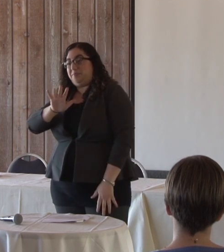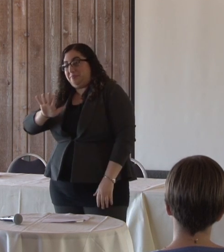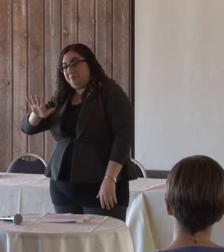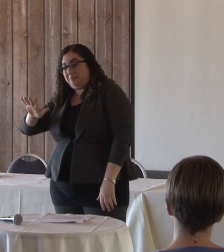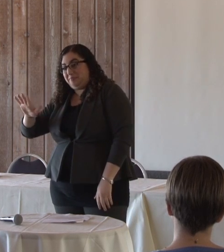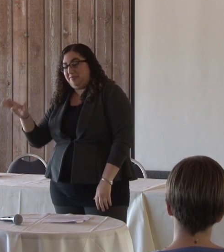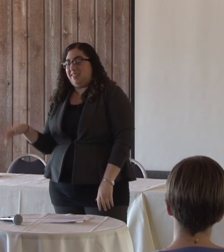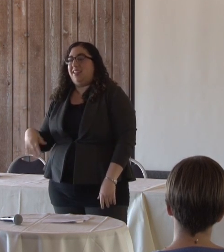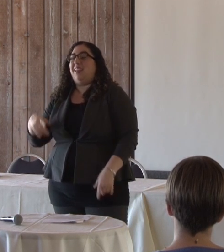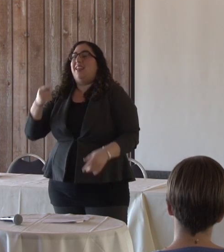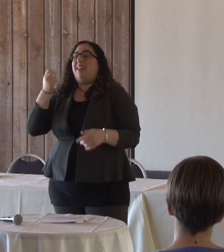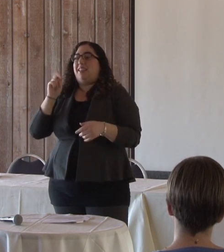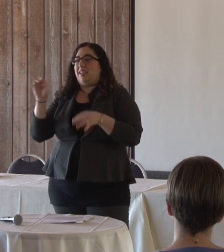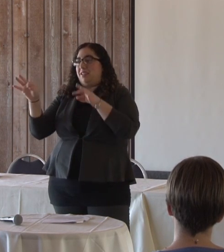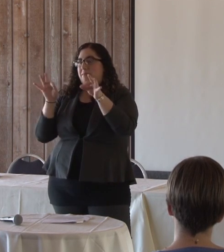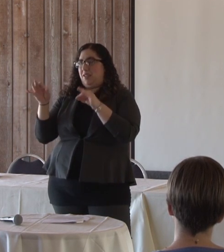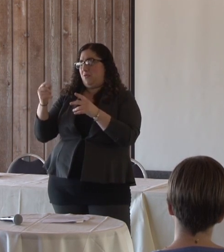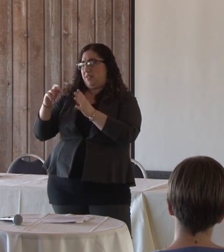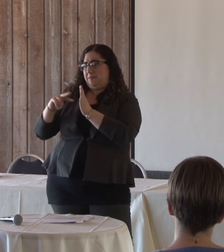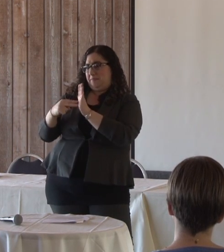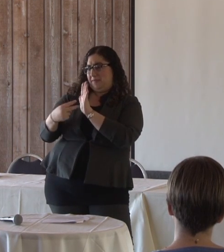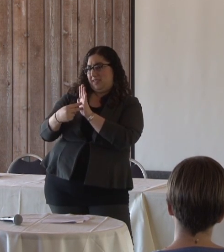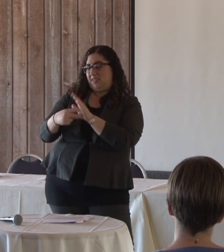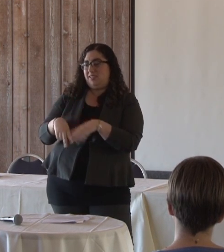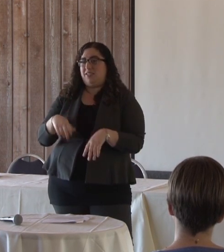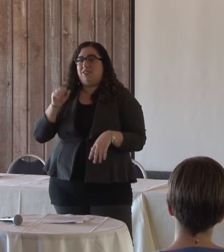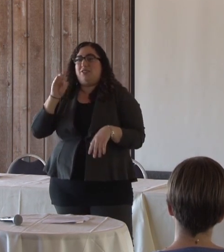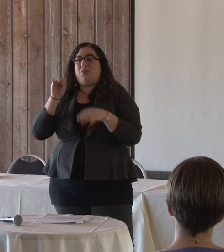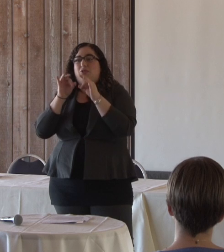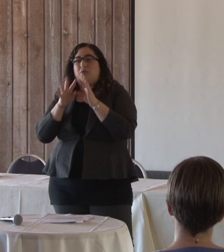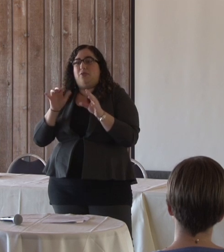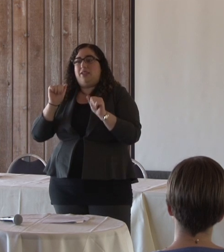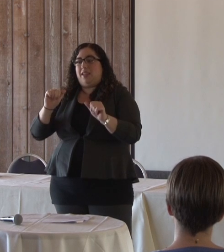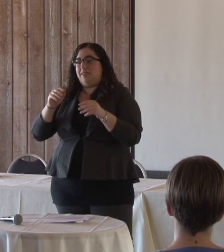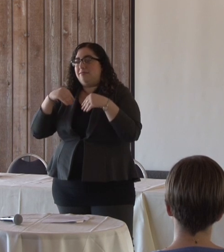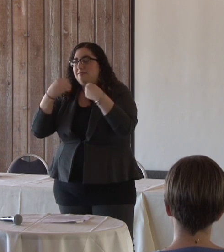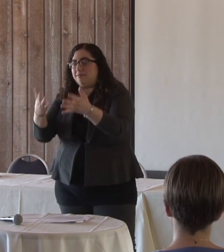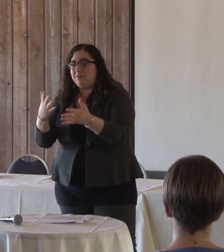To avoid any type of misunderstanding. So make sure you explain exactly